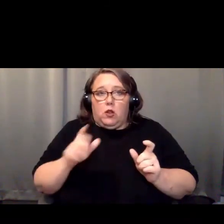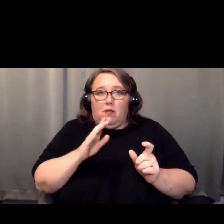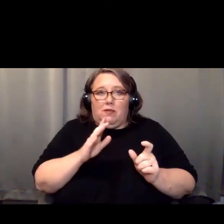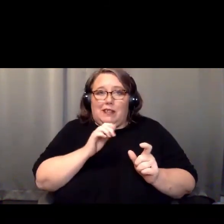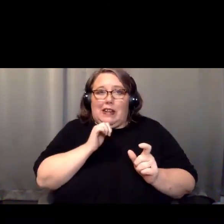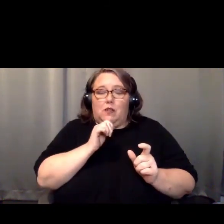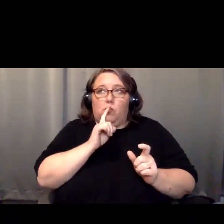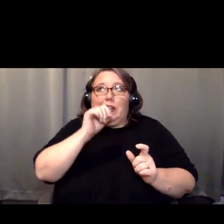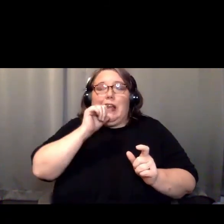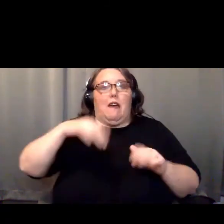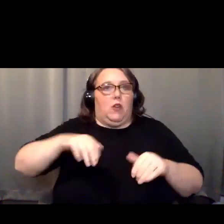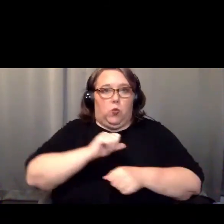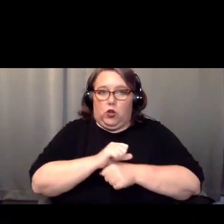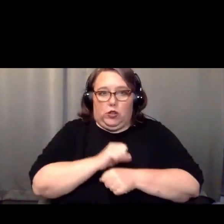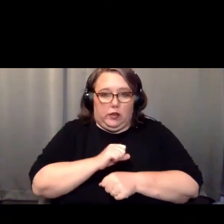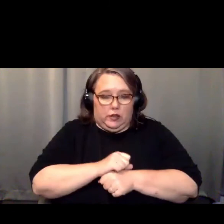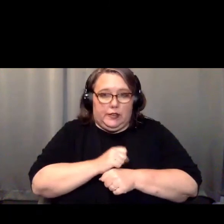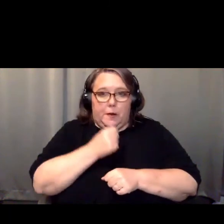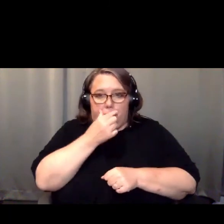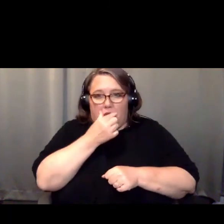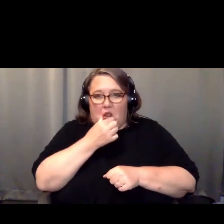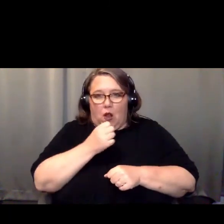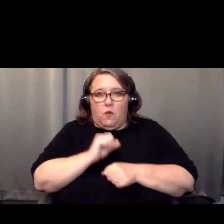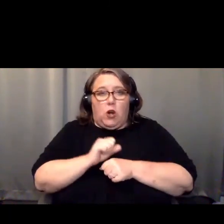in their lifetimes or if worked little